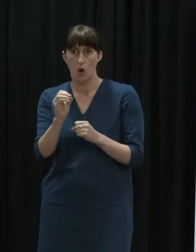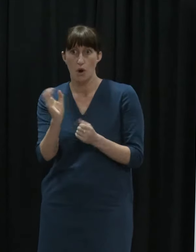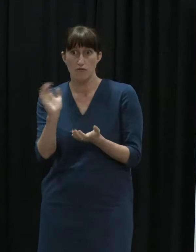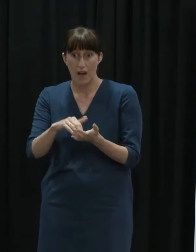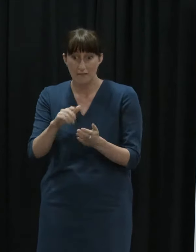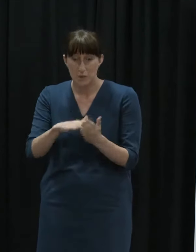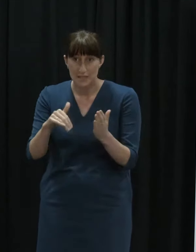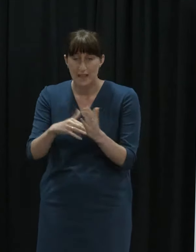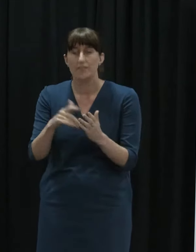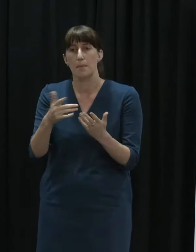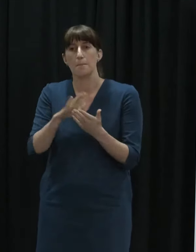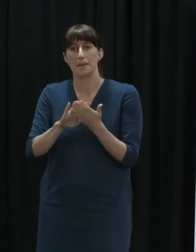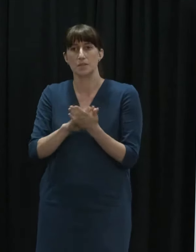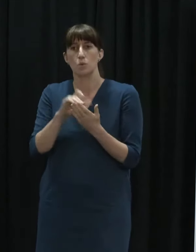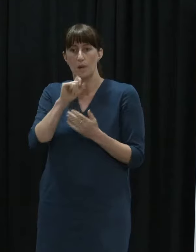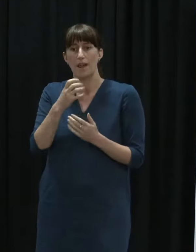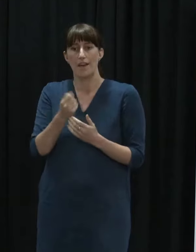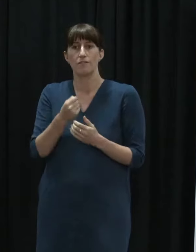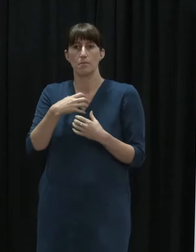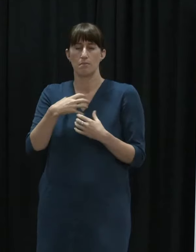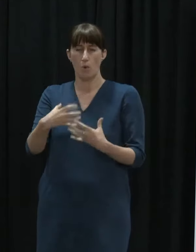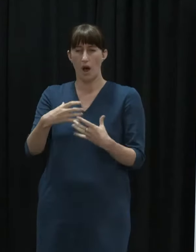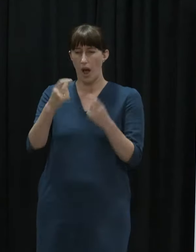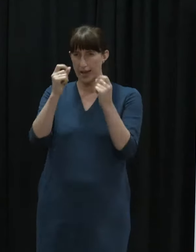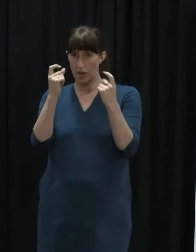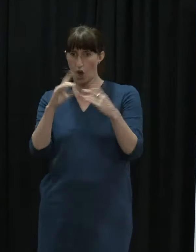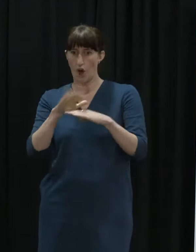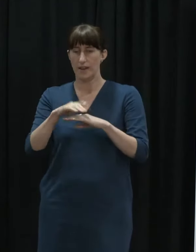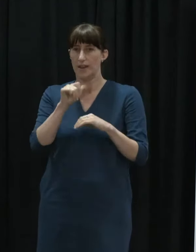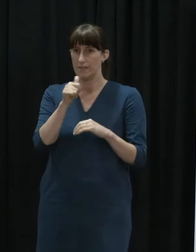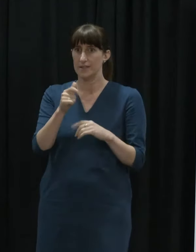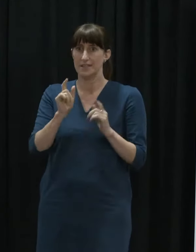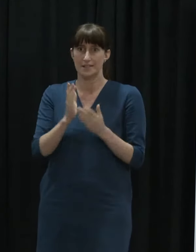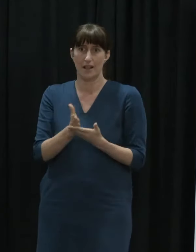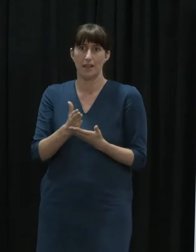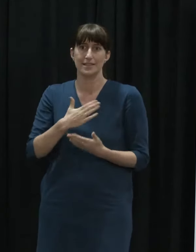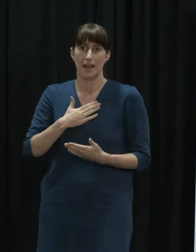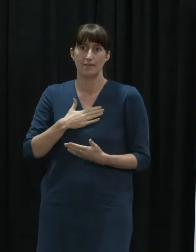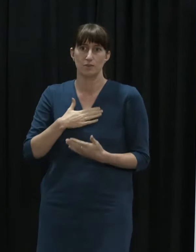there is something to alarm us, to be willing to speak to that